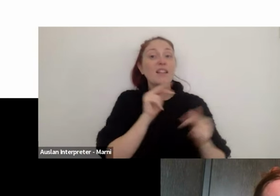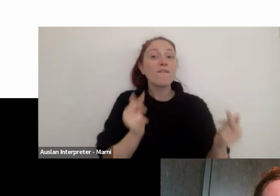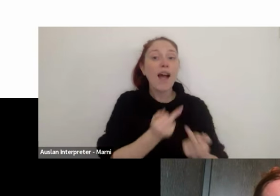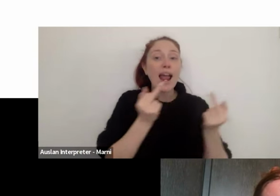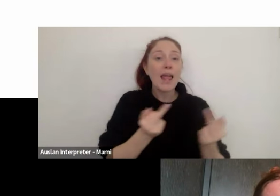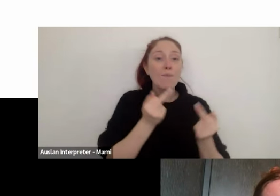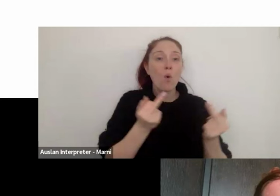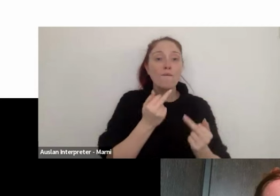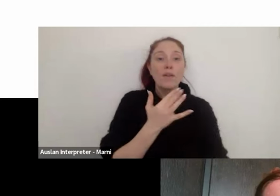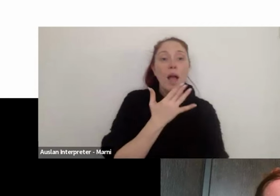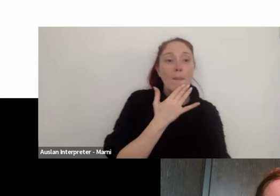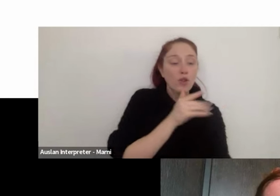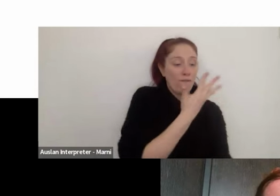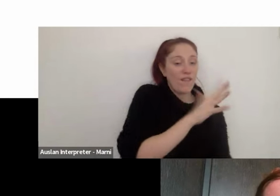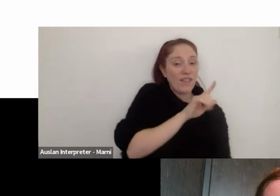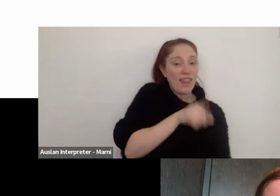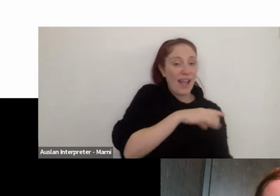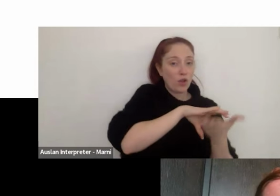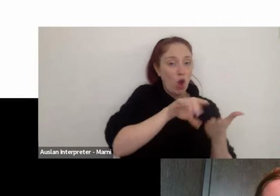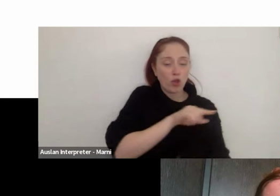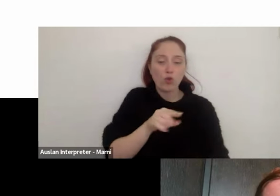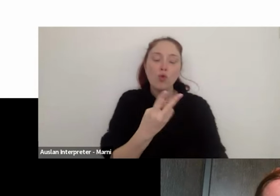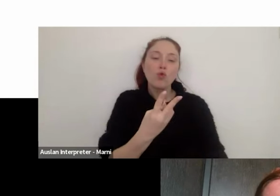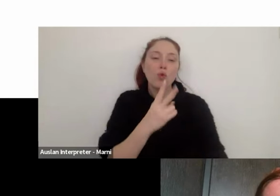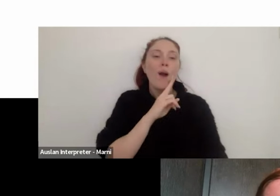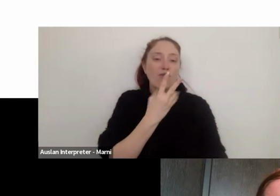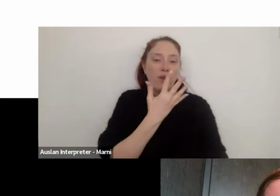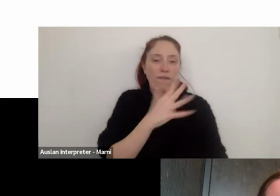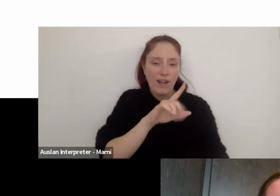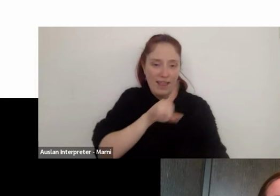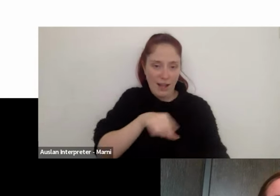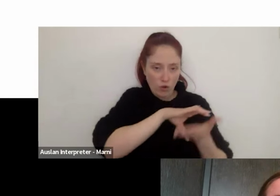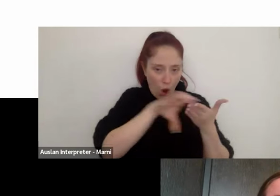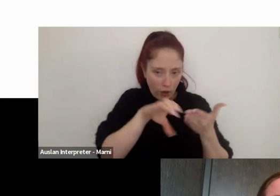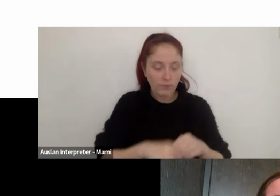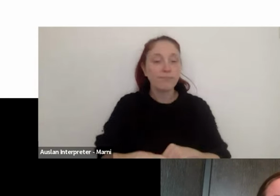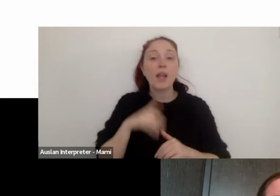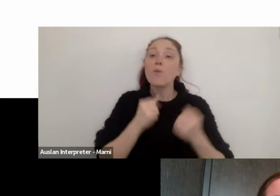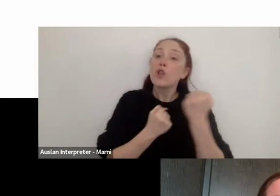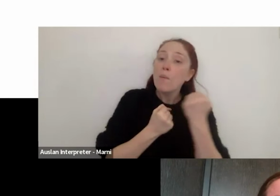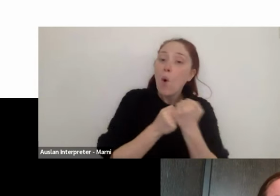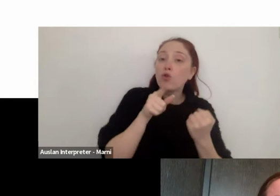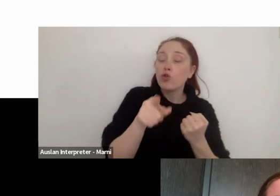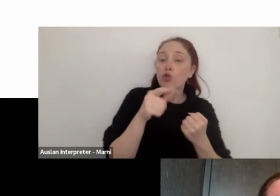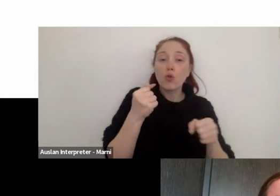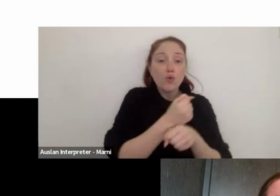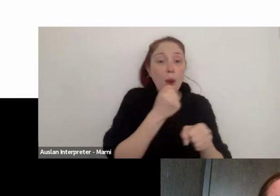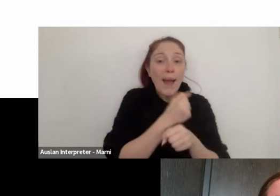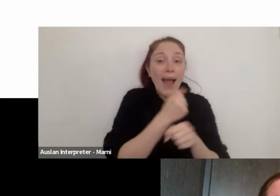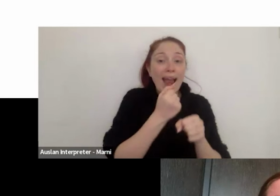between $50,000-$250,000. It was this what you to develop stories or adapt existing work,